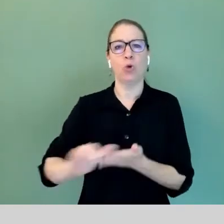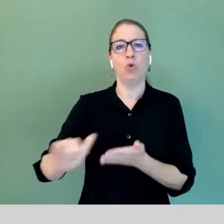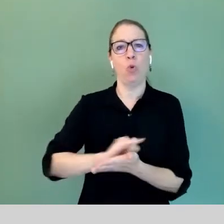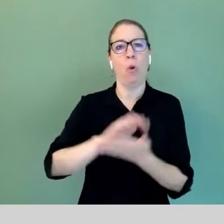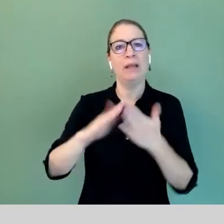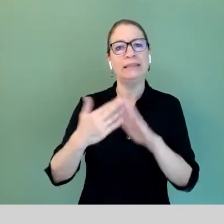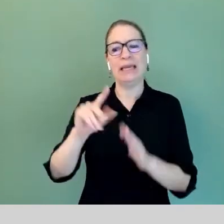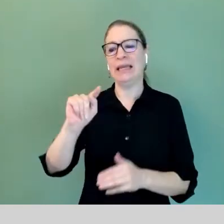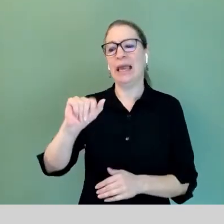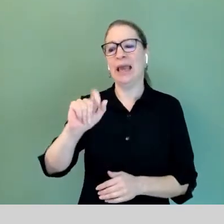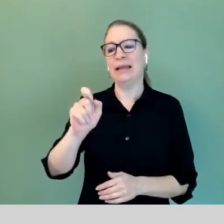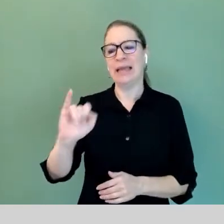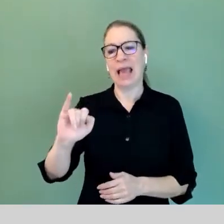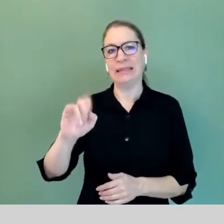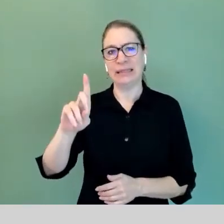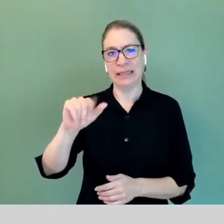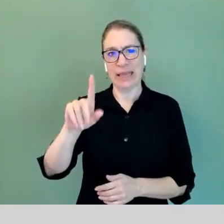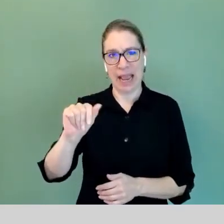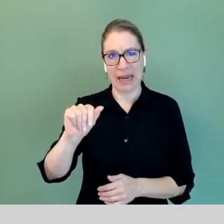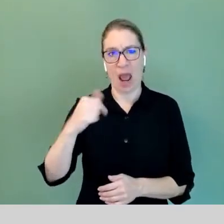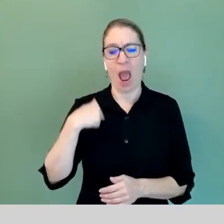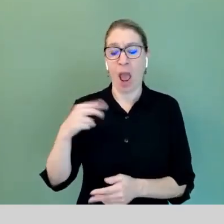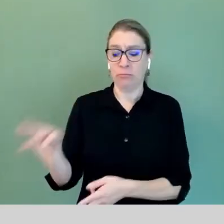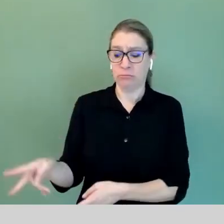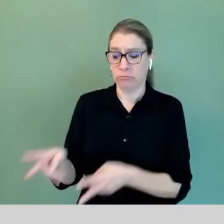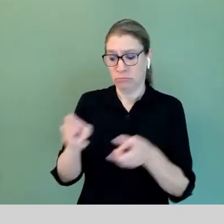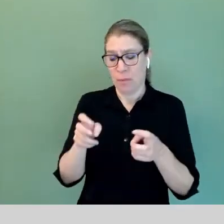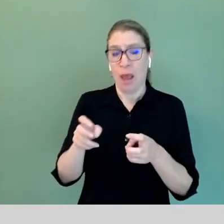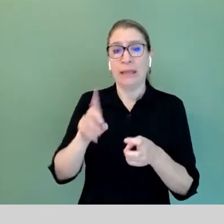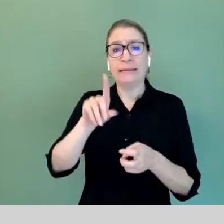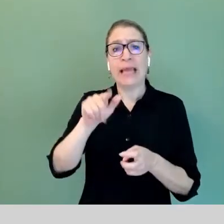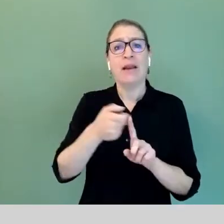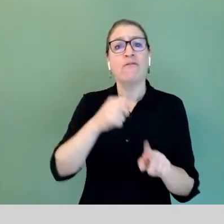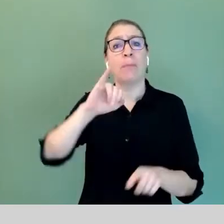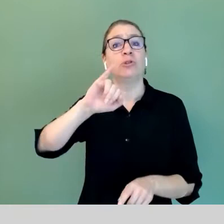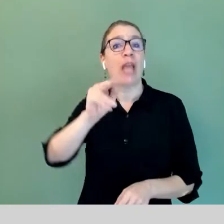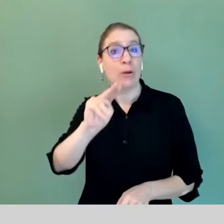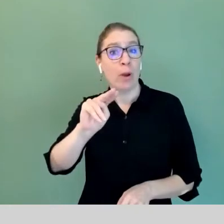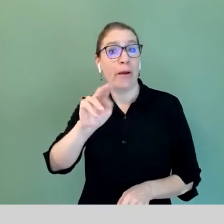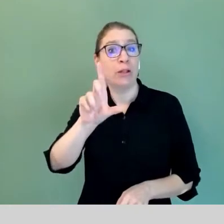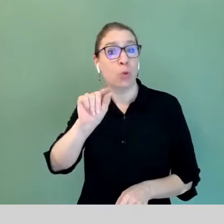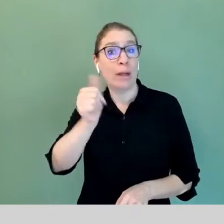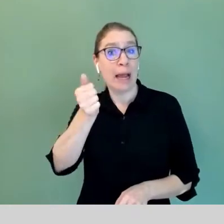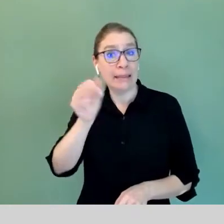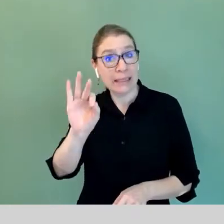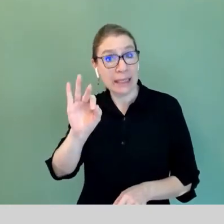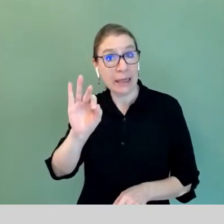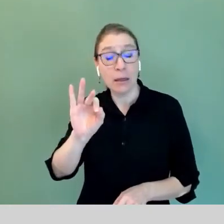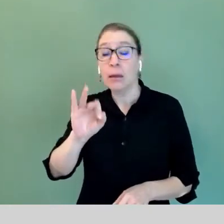and I've loaded some data from January, 2019 that shows for each taxi ride,